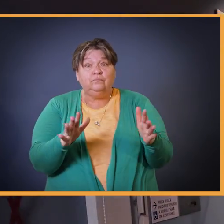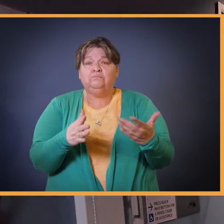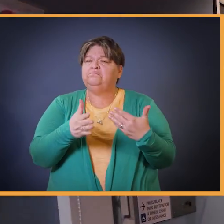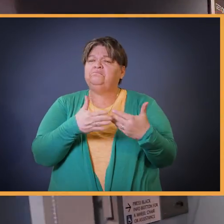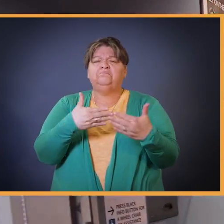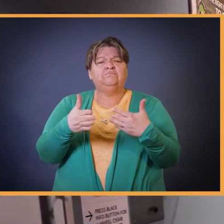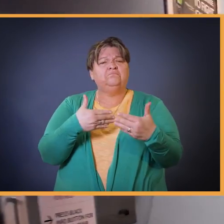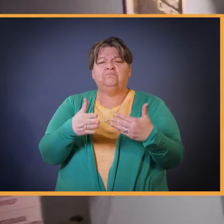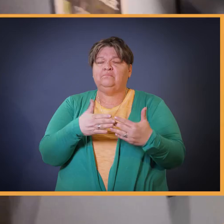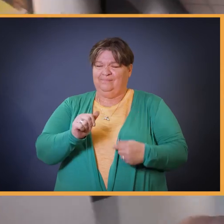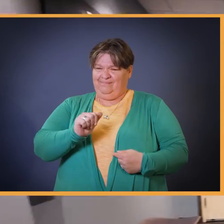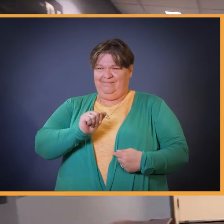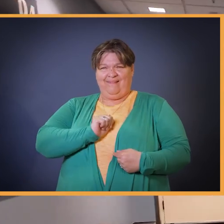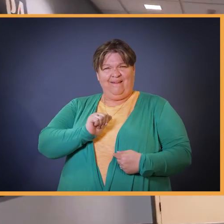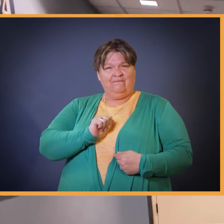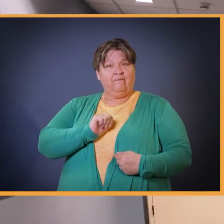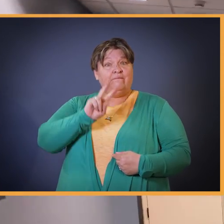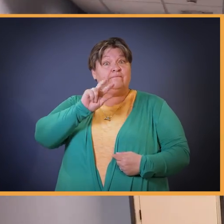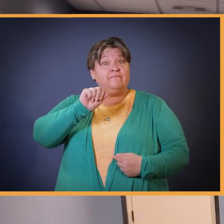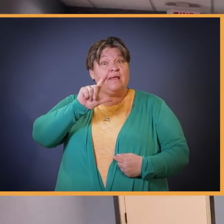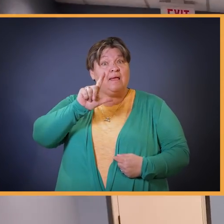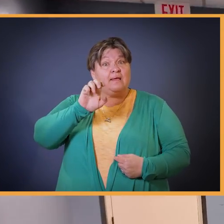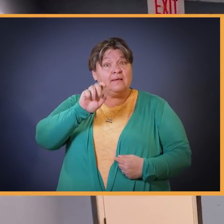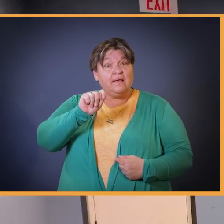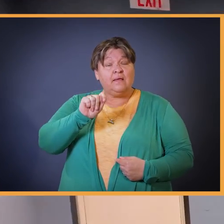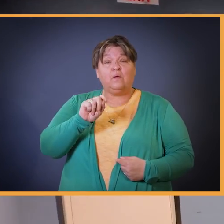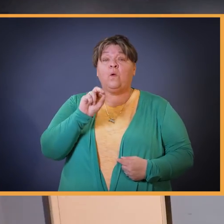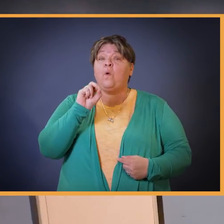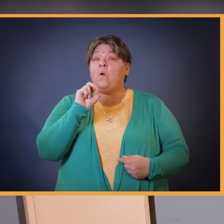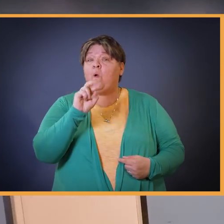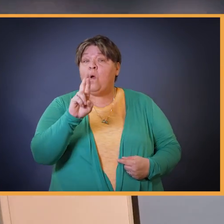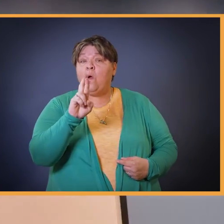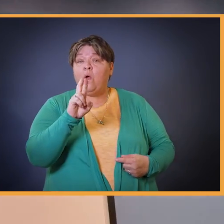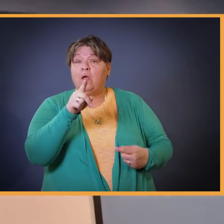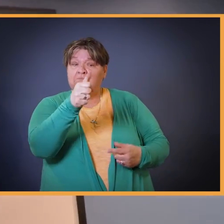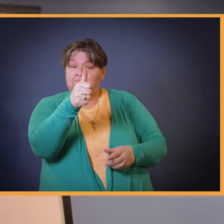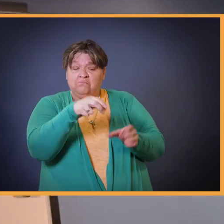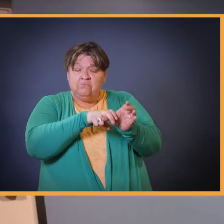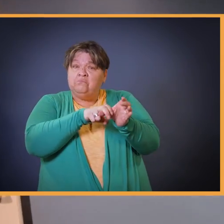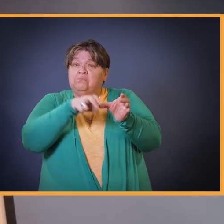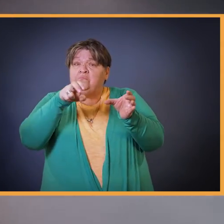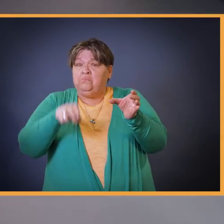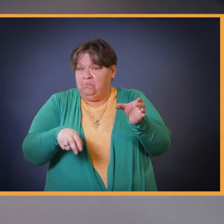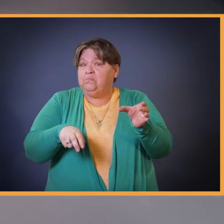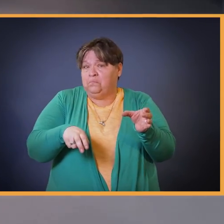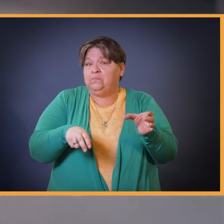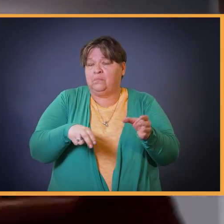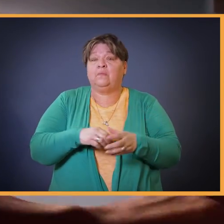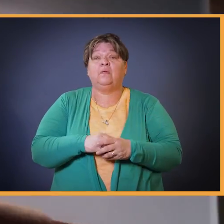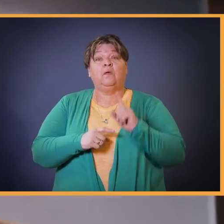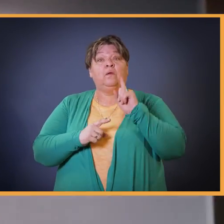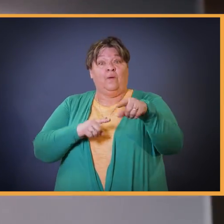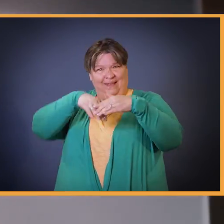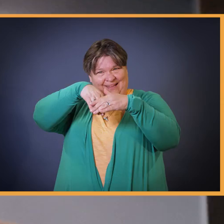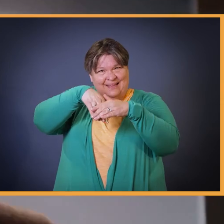whether self park, valet or drop off, take the parking elevator to floor one of the Yawkey Building.